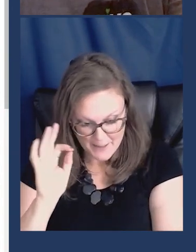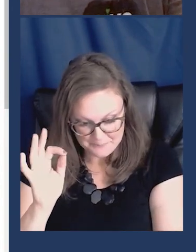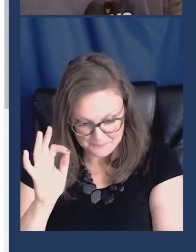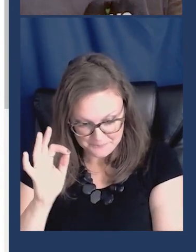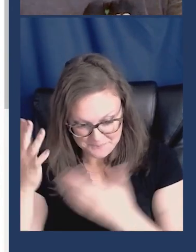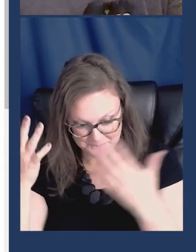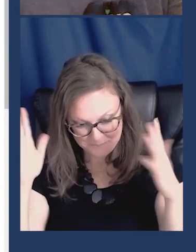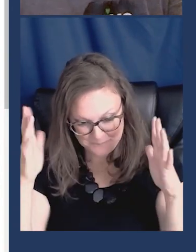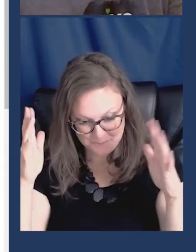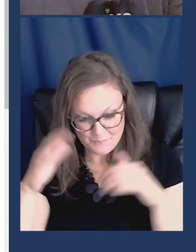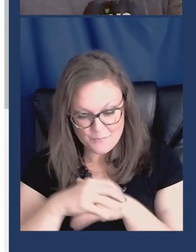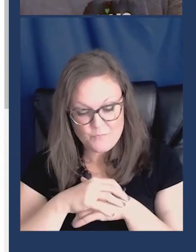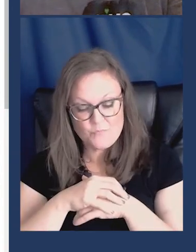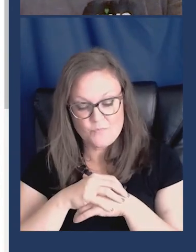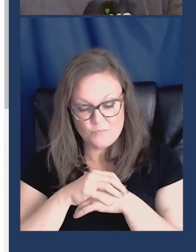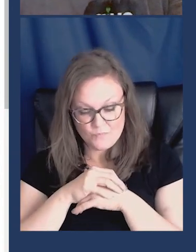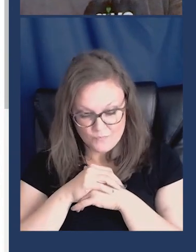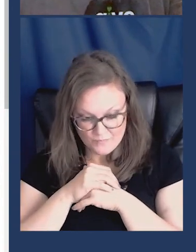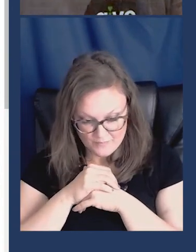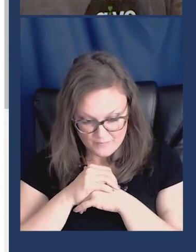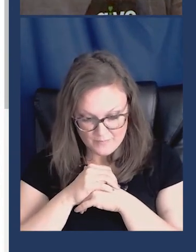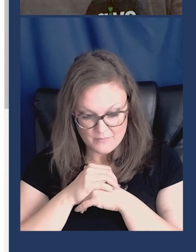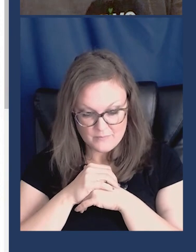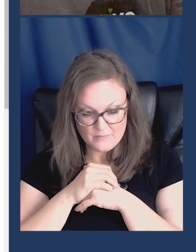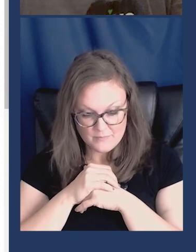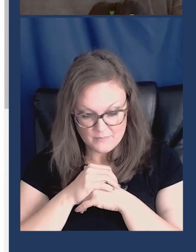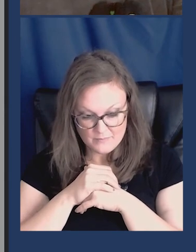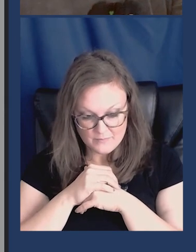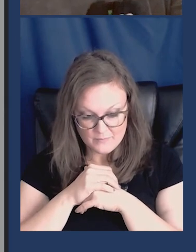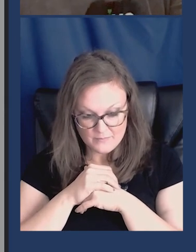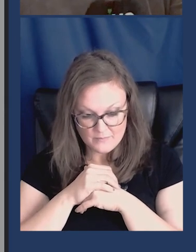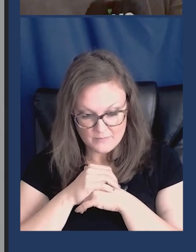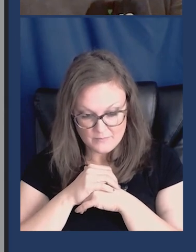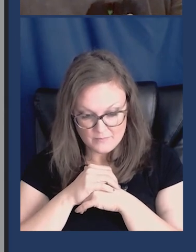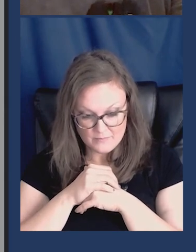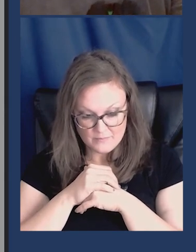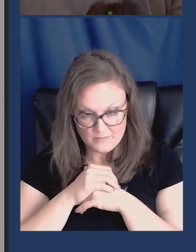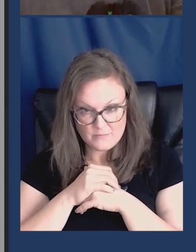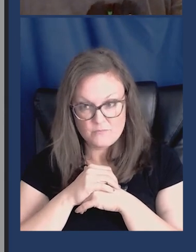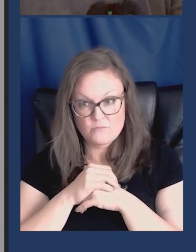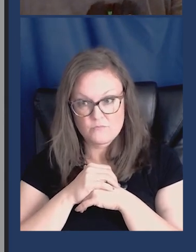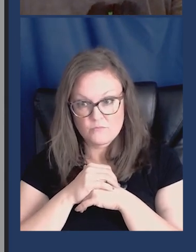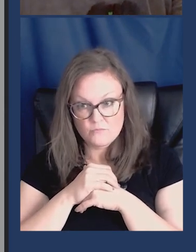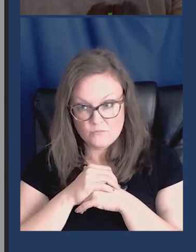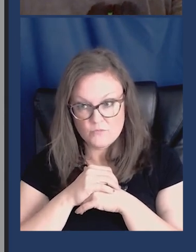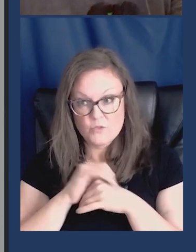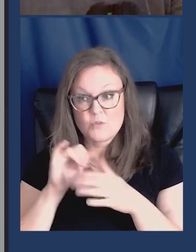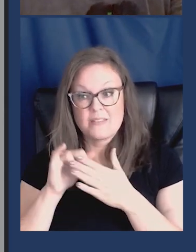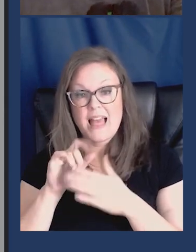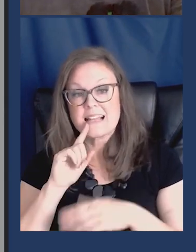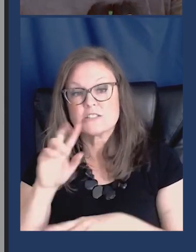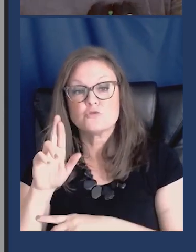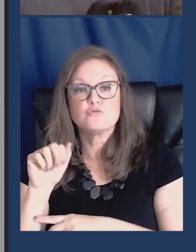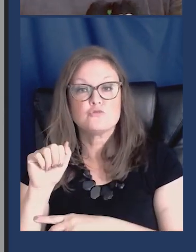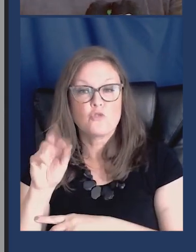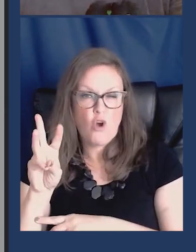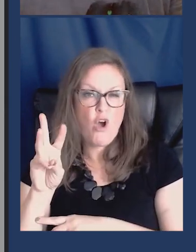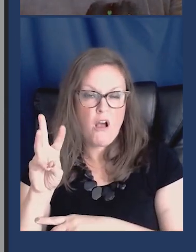Client focus changed. That's expected. So there's our raw event, Jason, we see the additional custom.